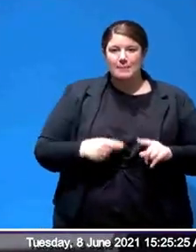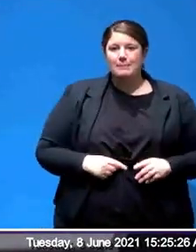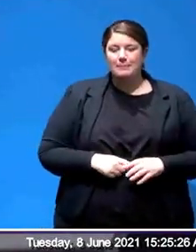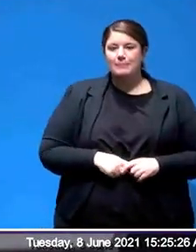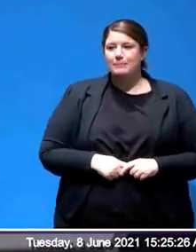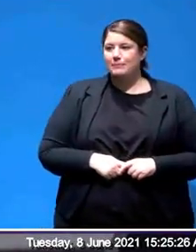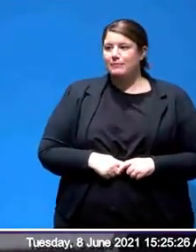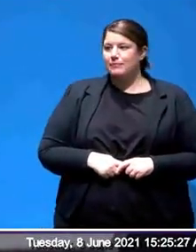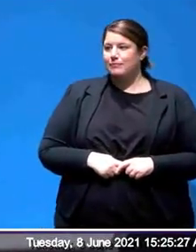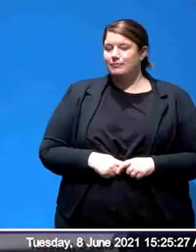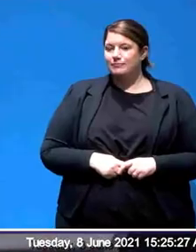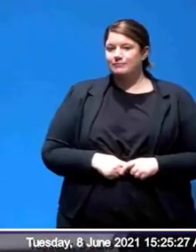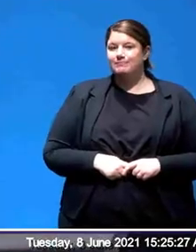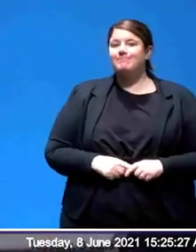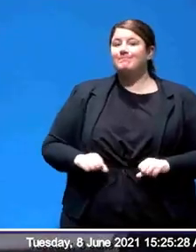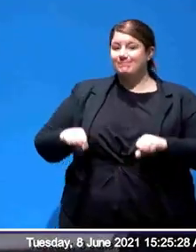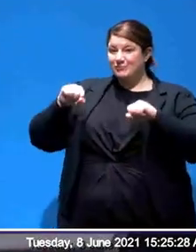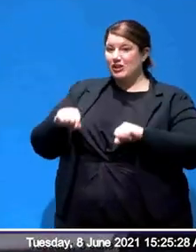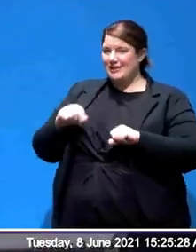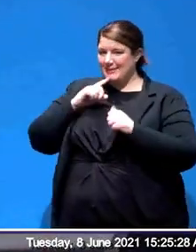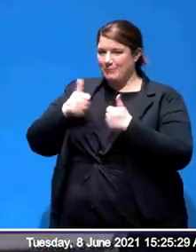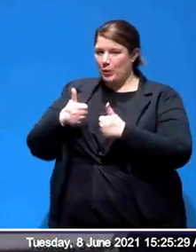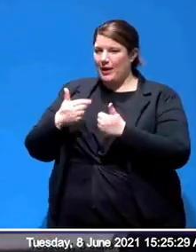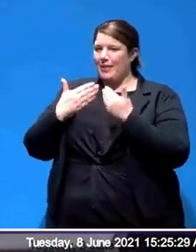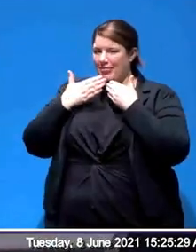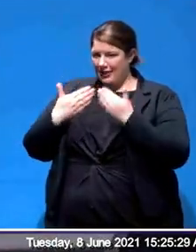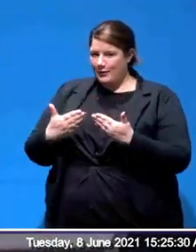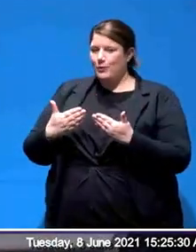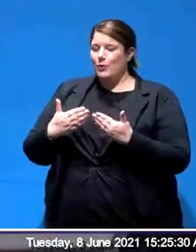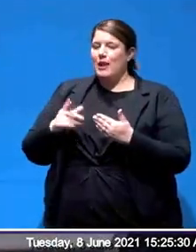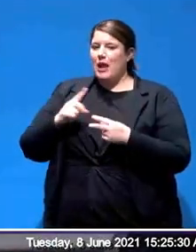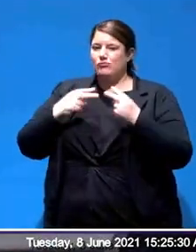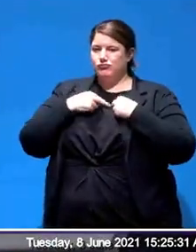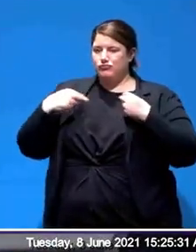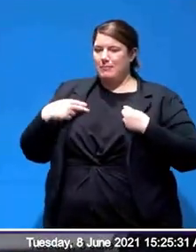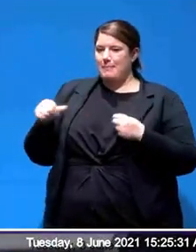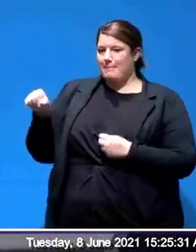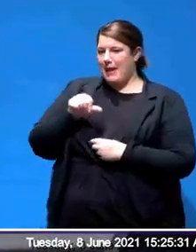Okay. Thank you. I think we will get Ms Bennett back to ask some questions. Thank you, Chair.